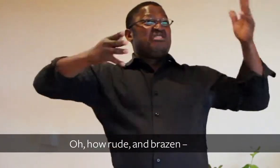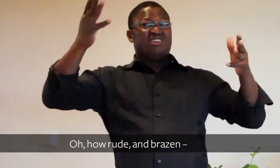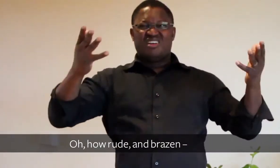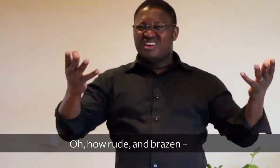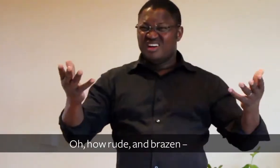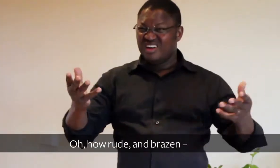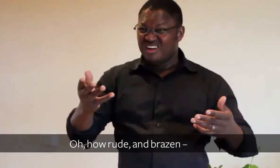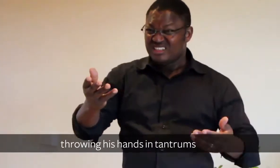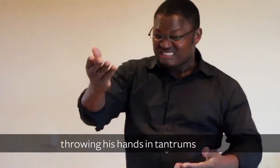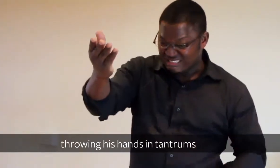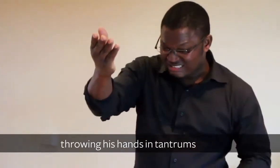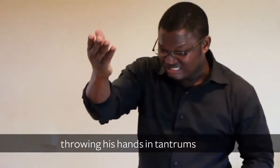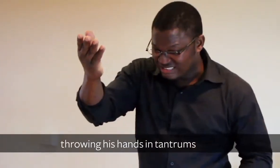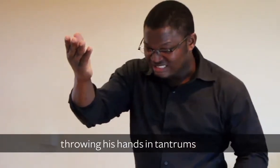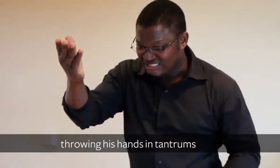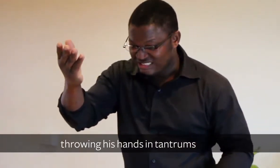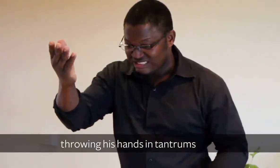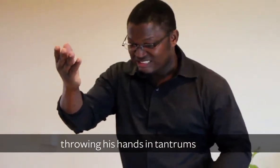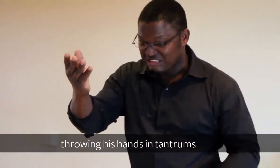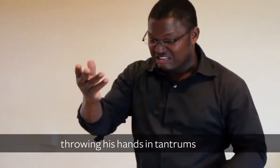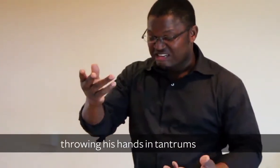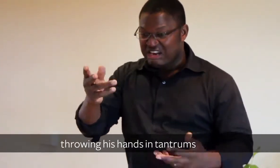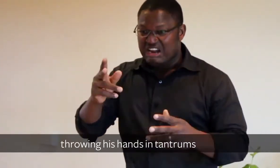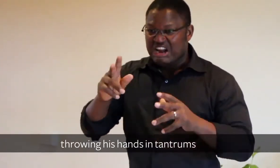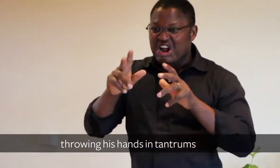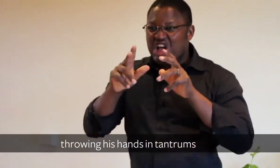throwing his hands in tantrums